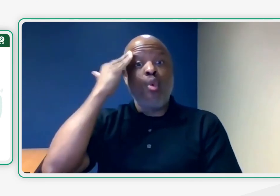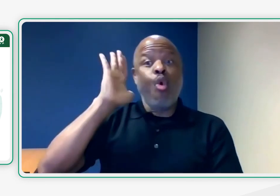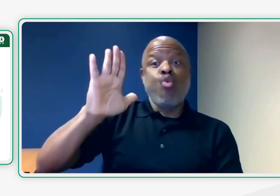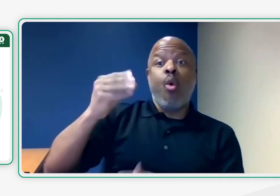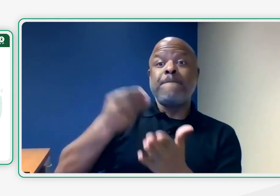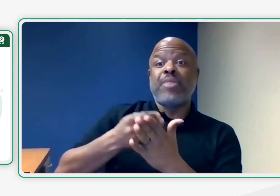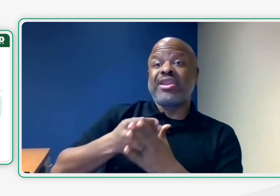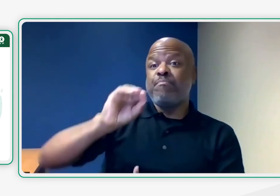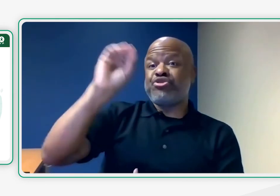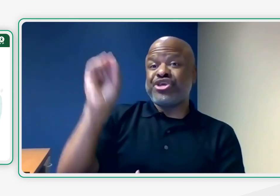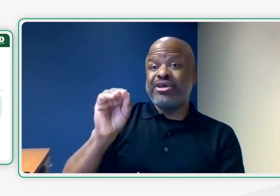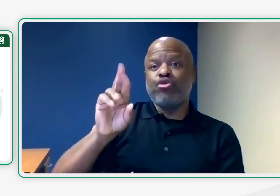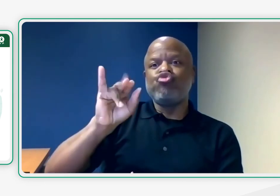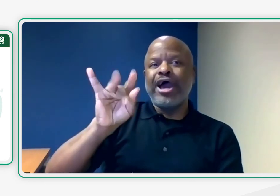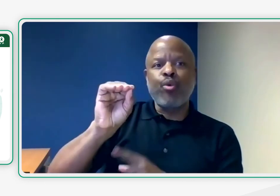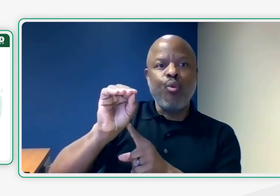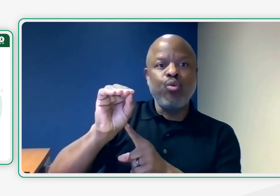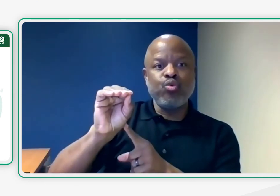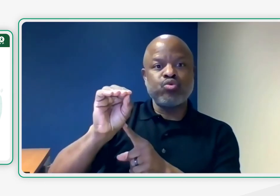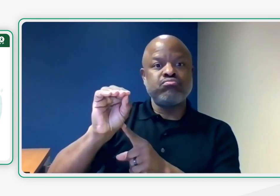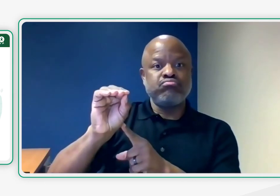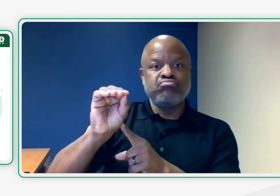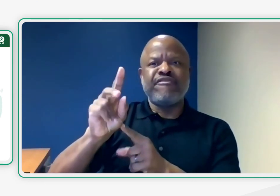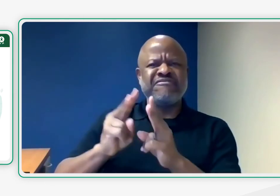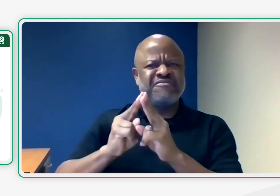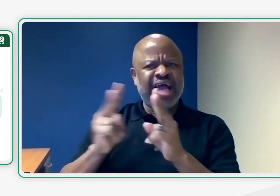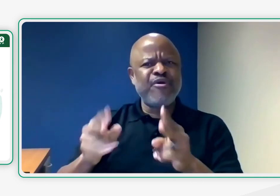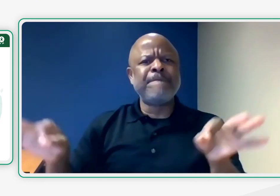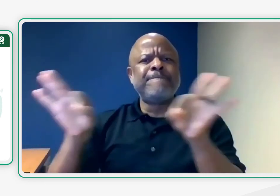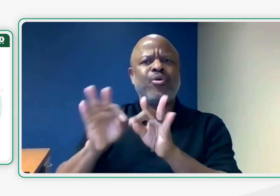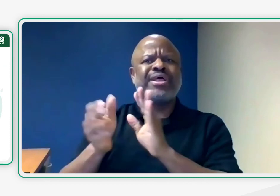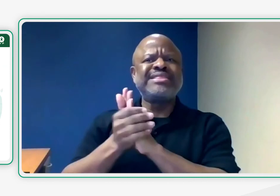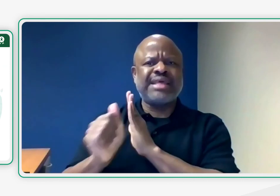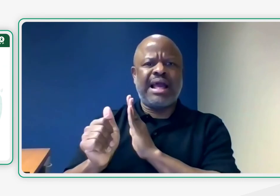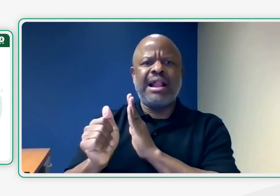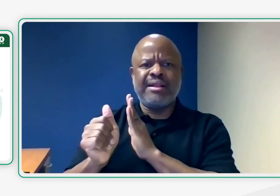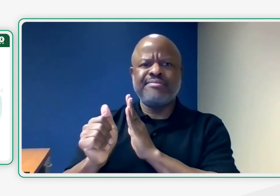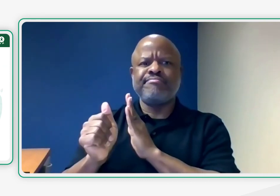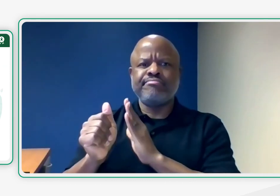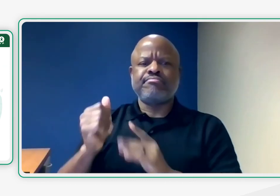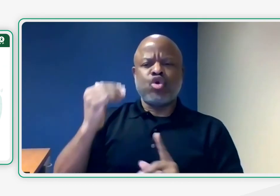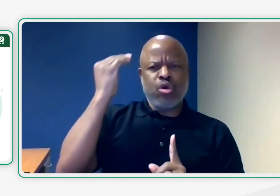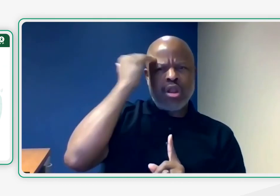So we do have financial knowledge, which is important, and knowing the money ratios,